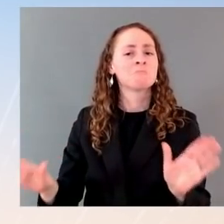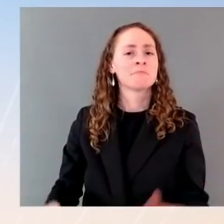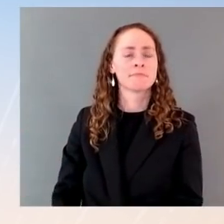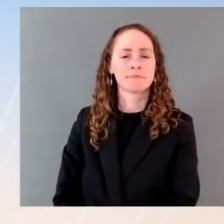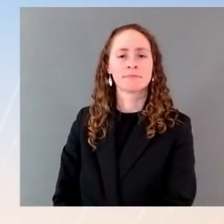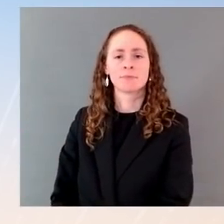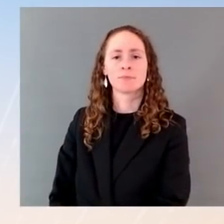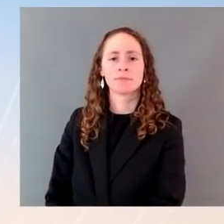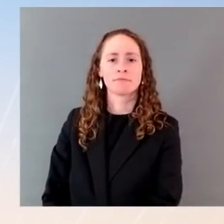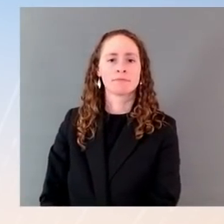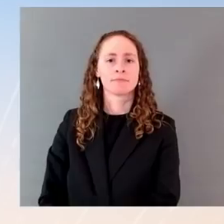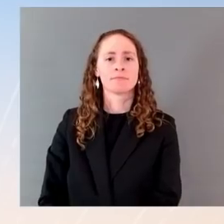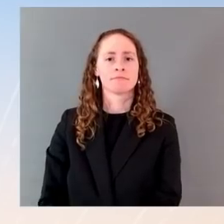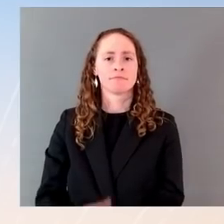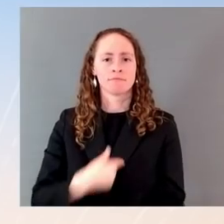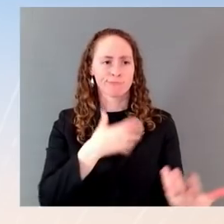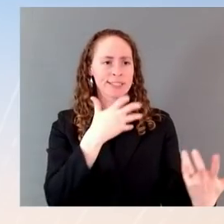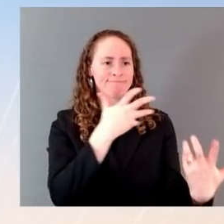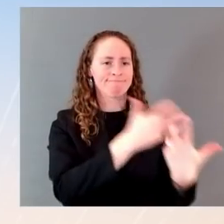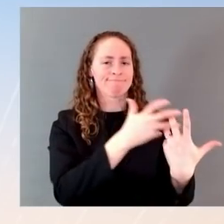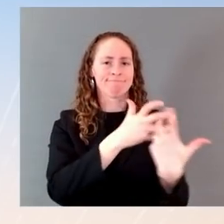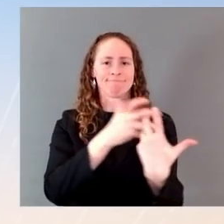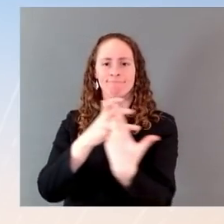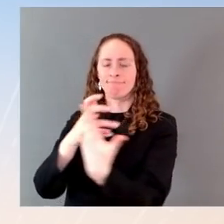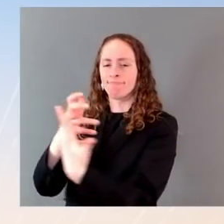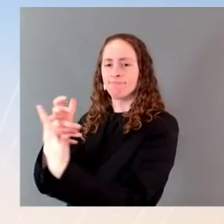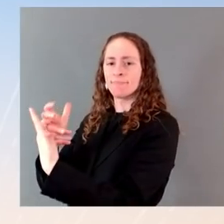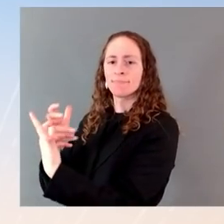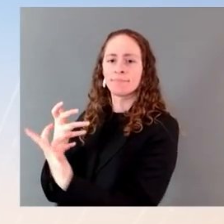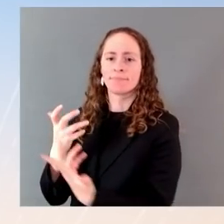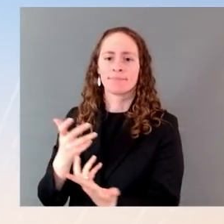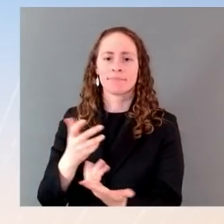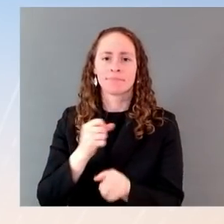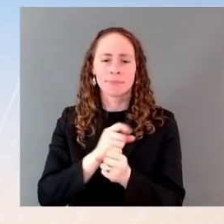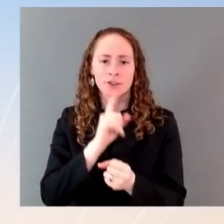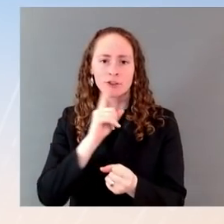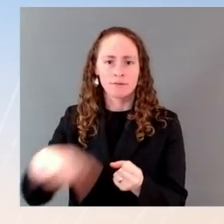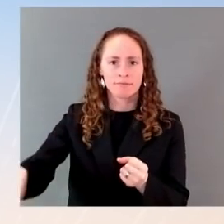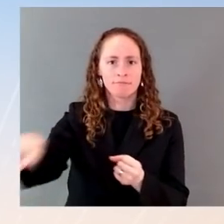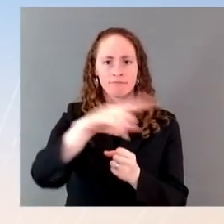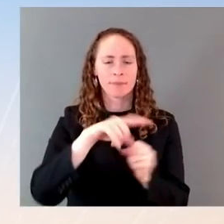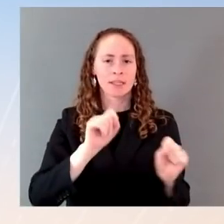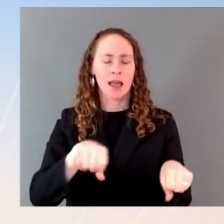And there's a couple steps we've taken. From the beginning, we haven't always -- there's obviously a lot of interest in testing now,